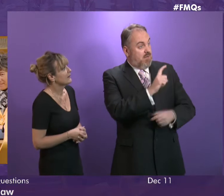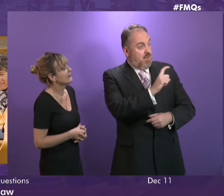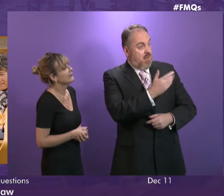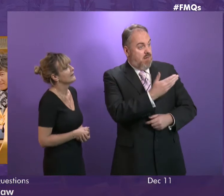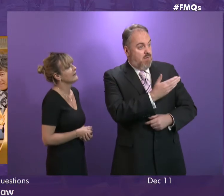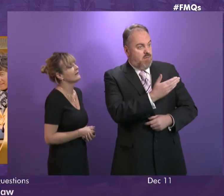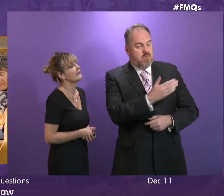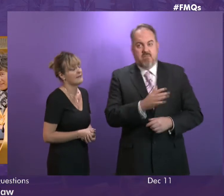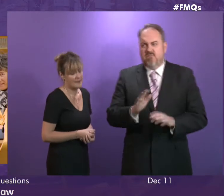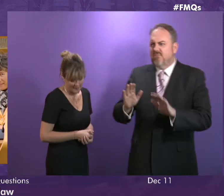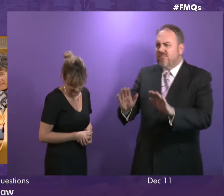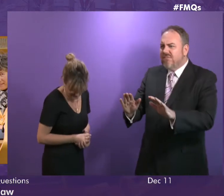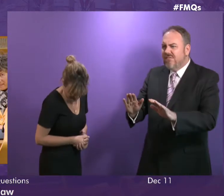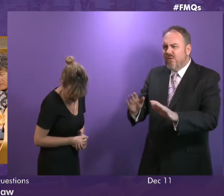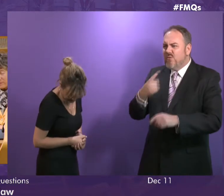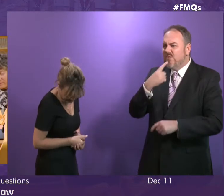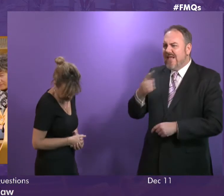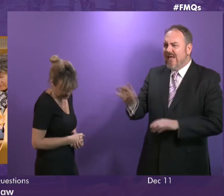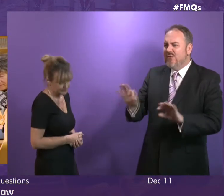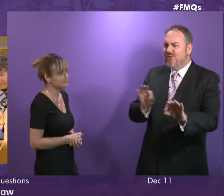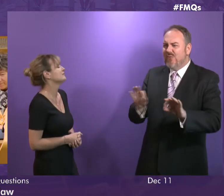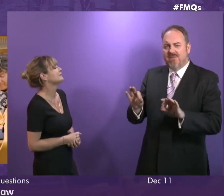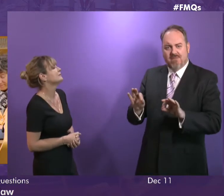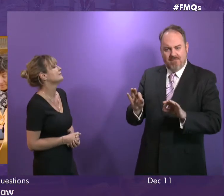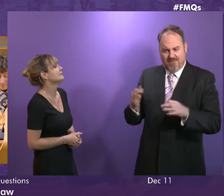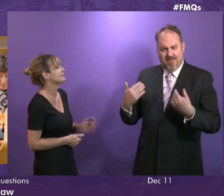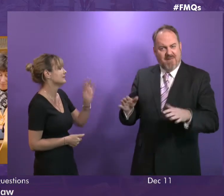The people of Scotland did choose. Nicola Sturgeon’s “Scotland’s Future: Your